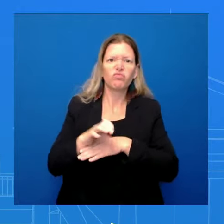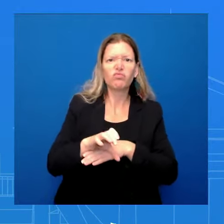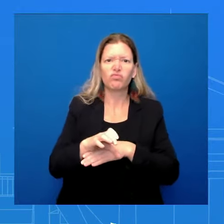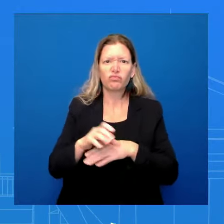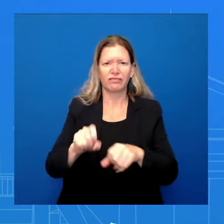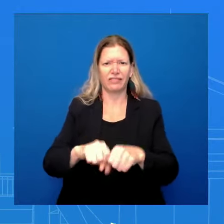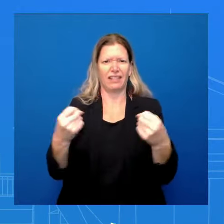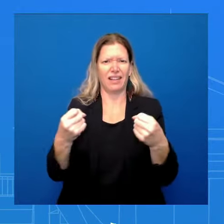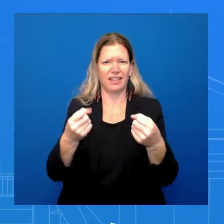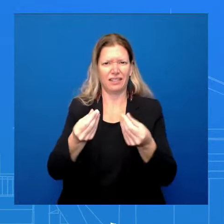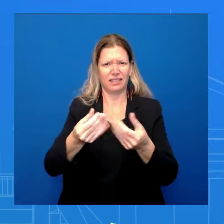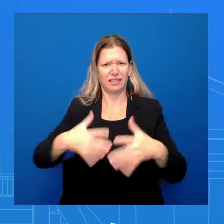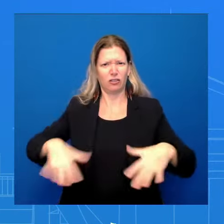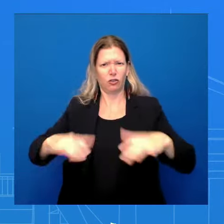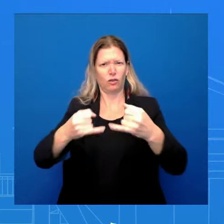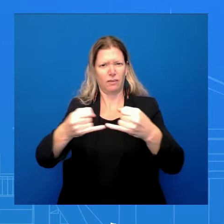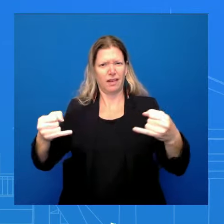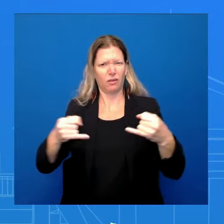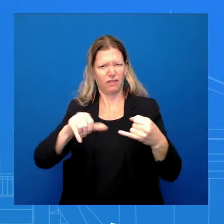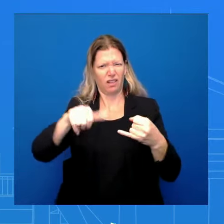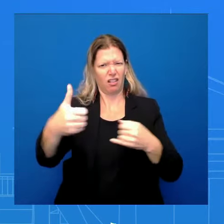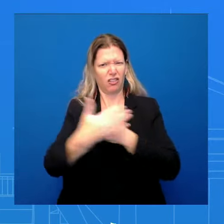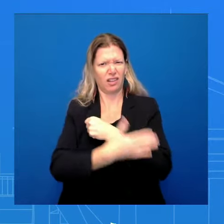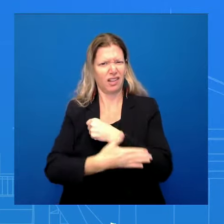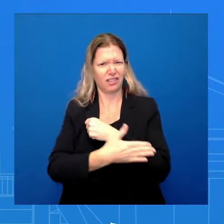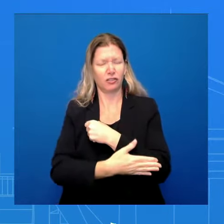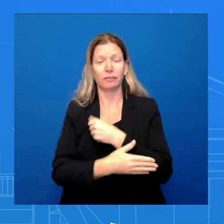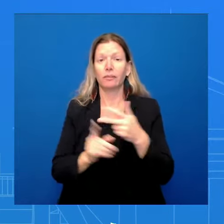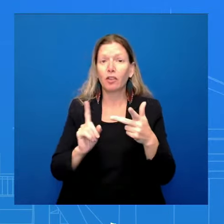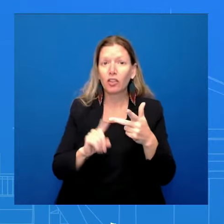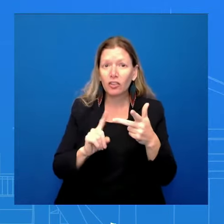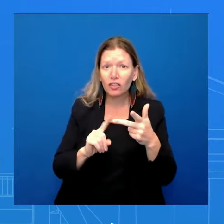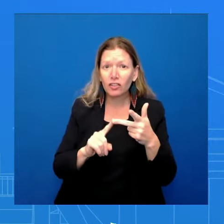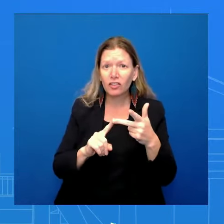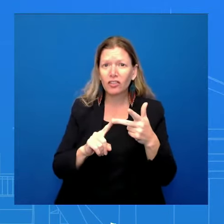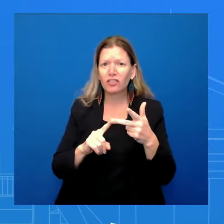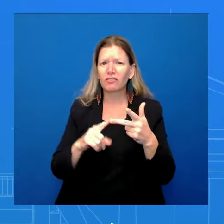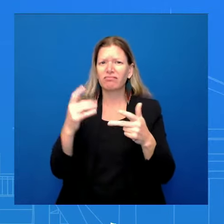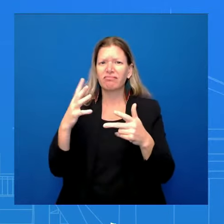or civilian infrastructure should be totally off-limits. And fourth, the threat or use of nuclear weapons